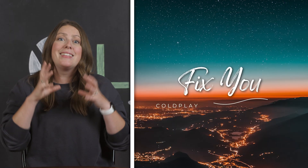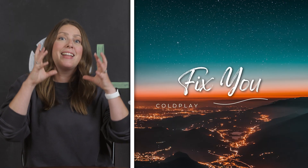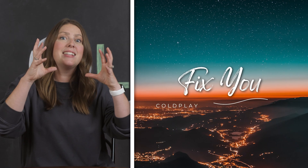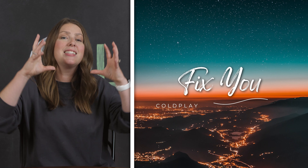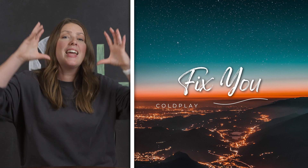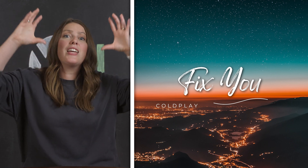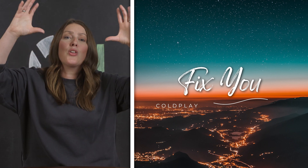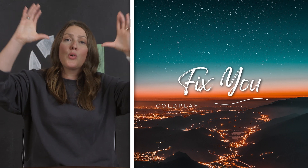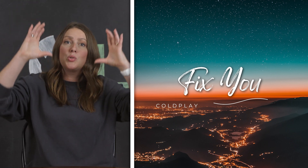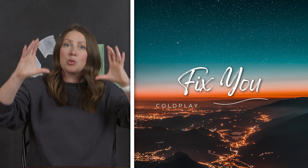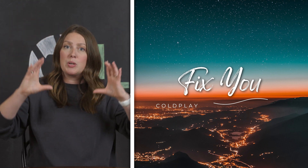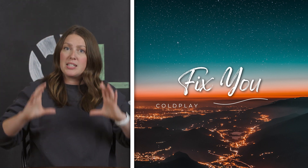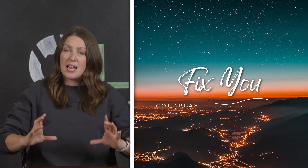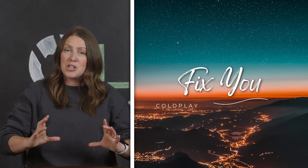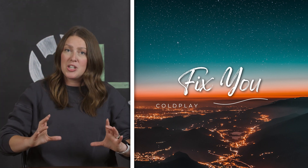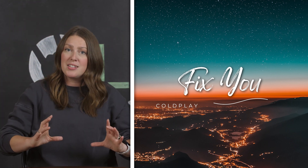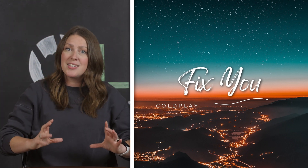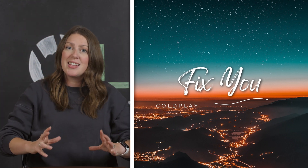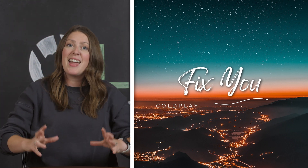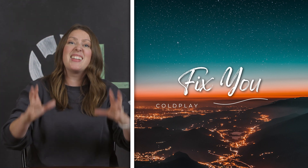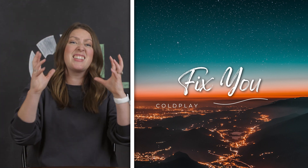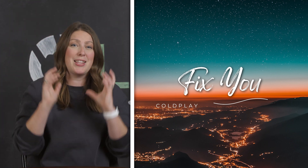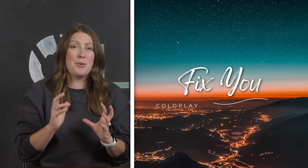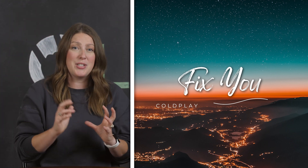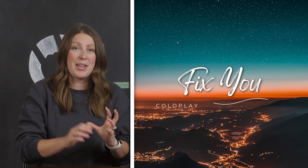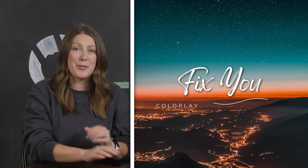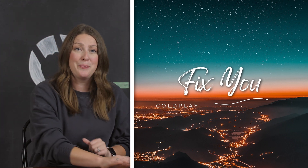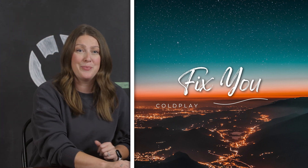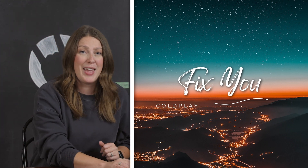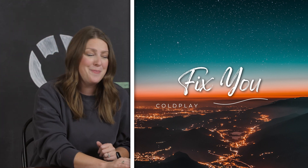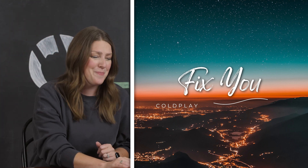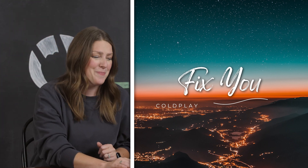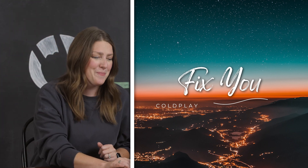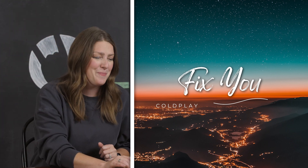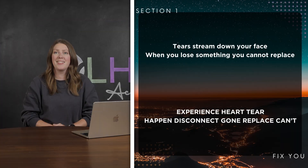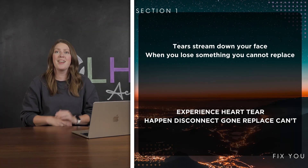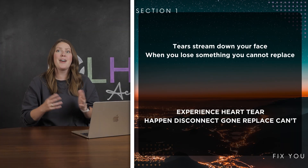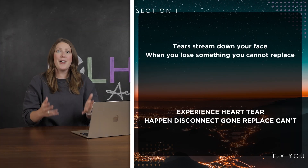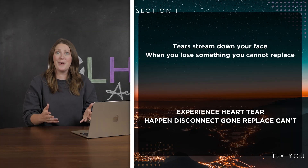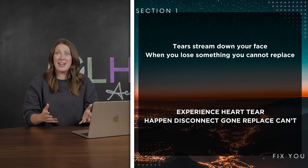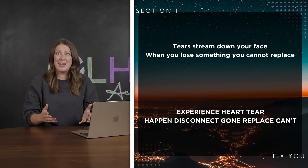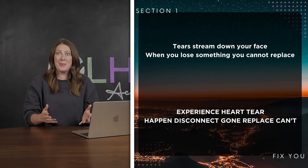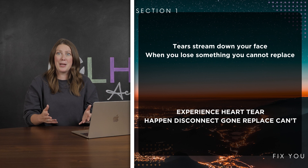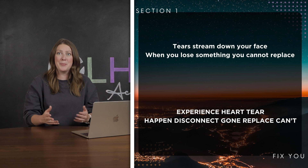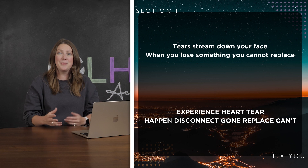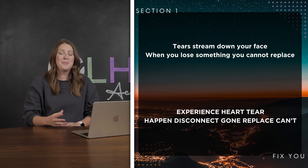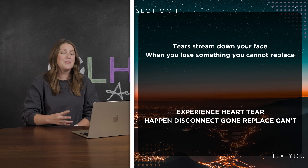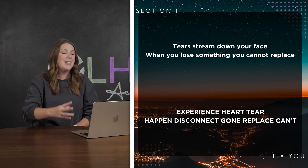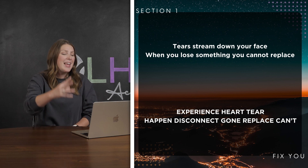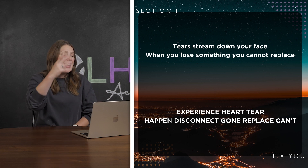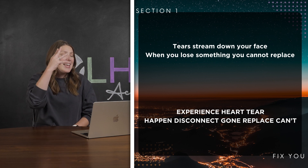Let's take those three sections and sign them all together. Okay. All right. Here we go.